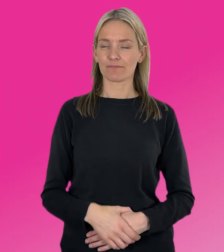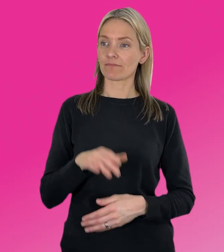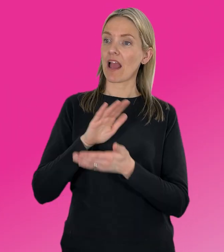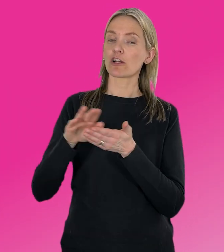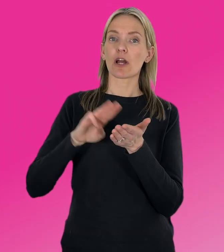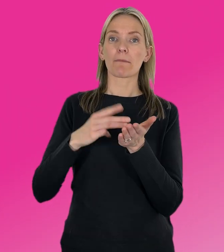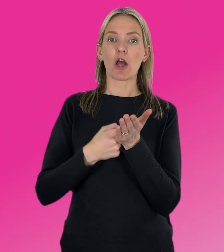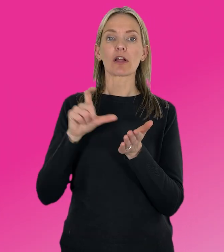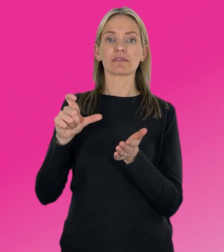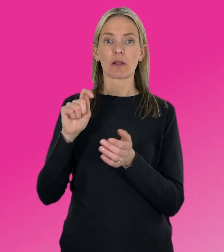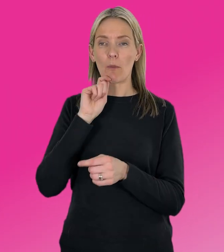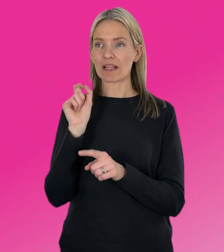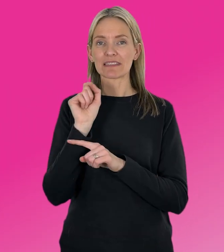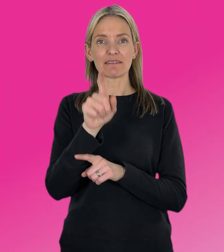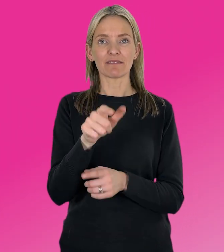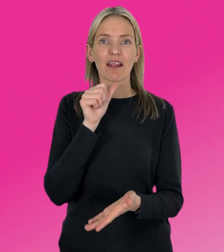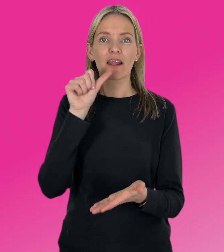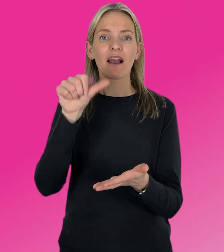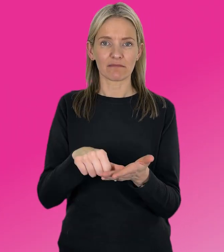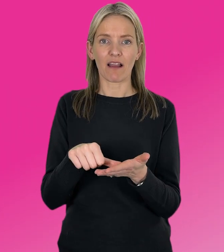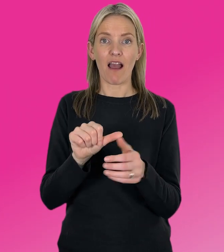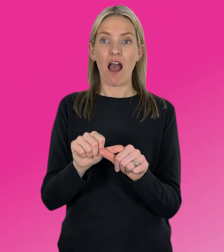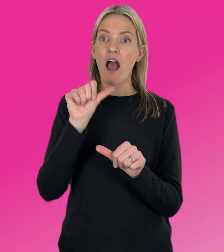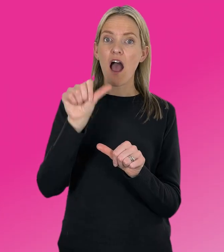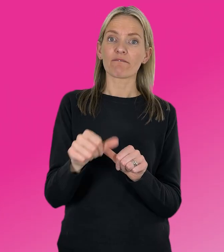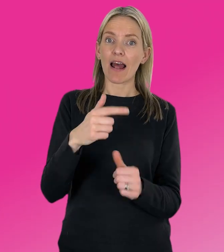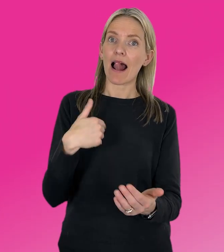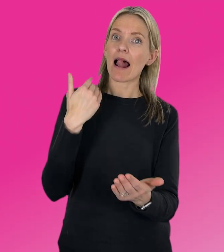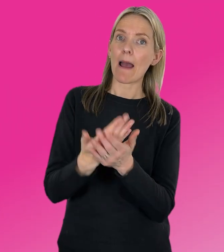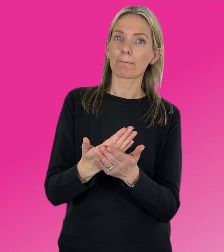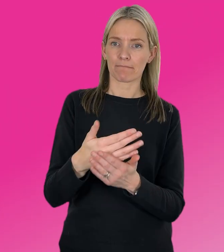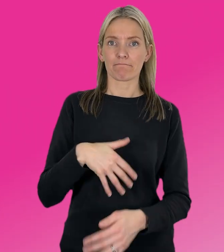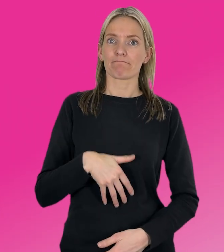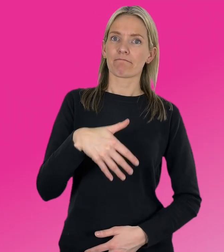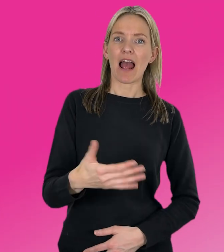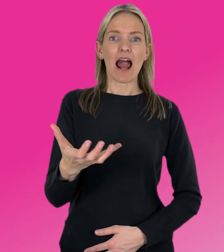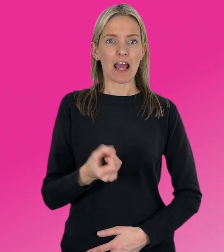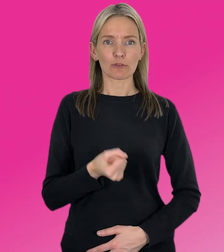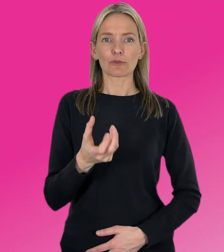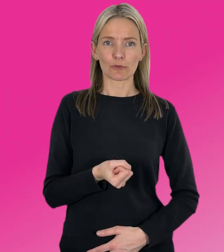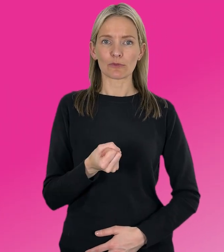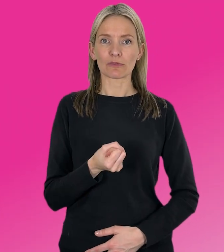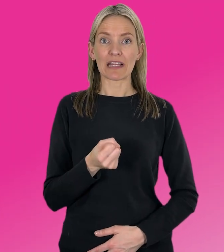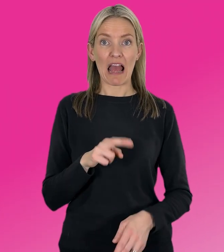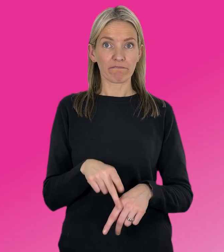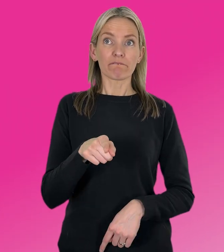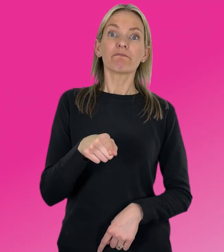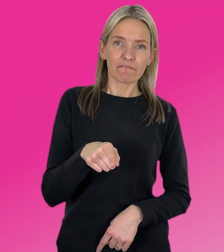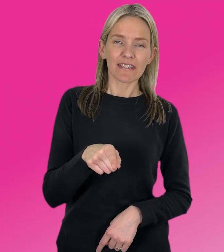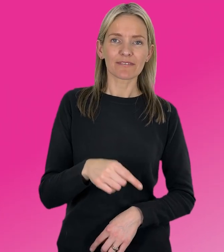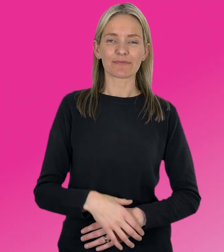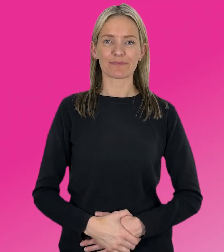HMRC will send you a letter after you claim Maternity Allowance if this applies to you.